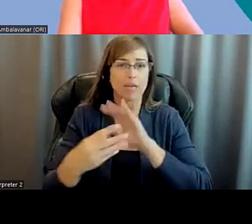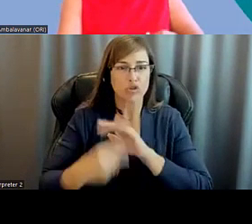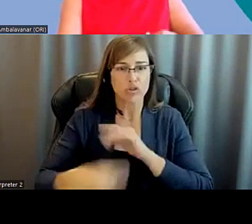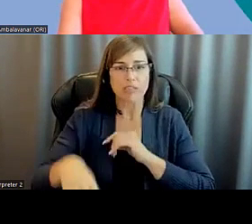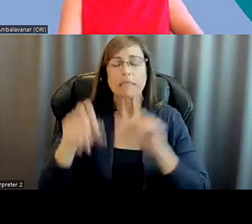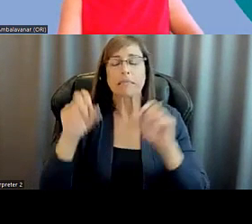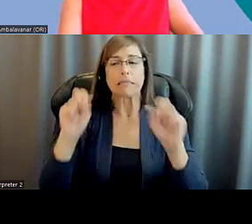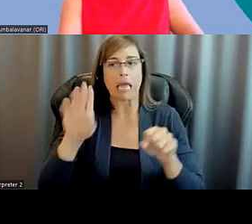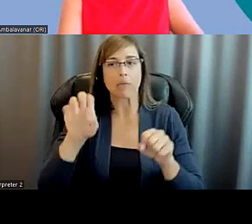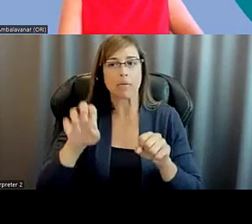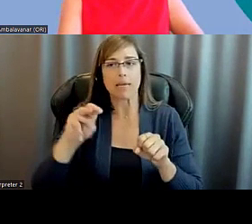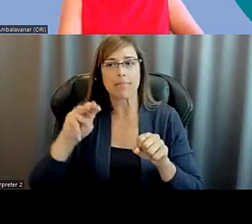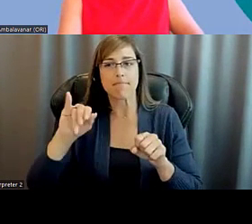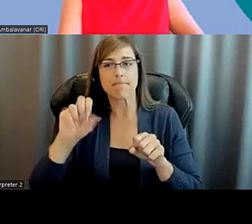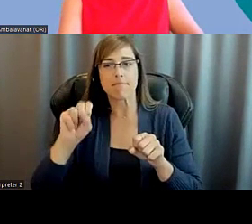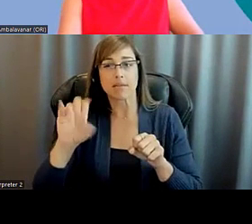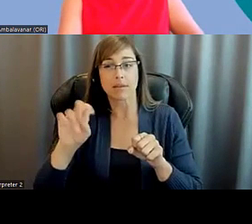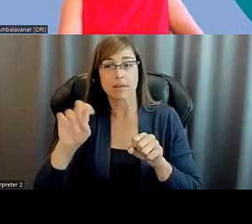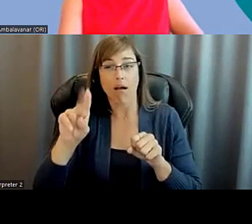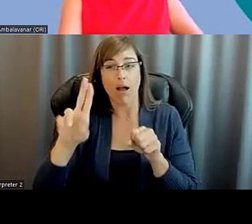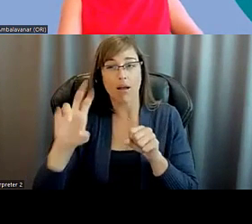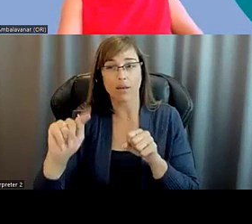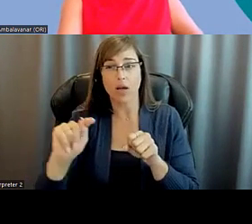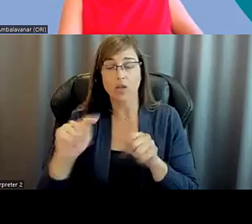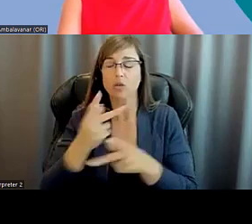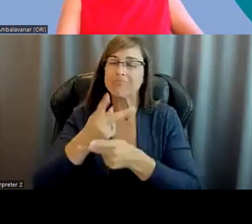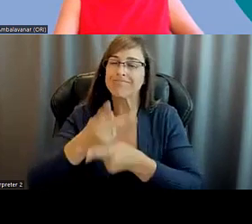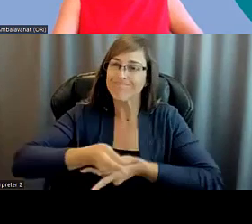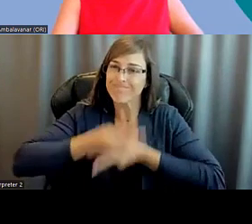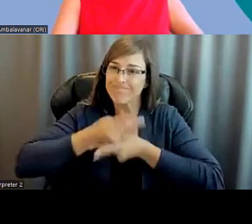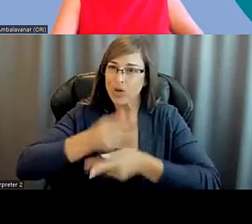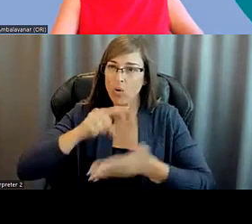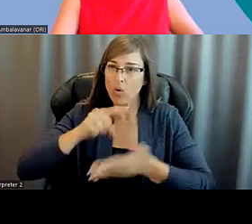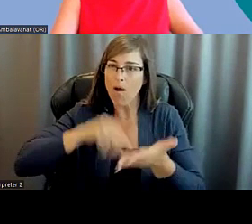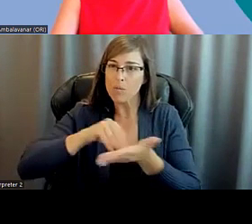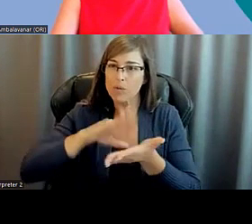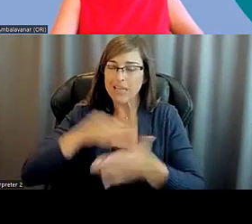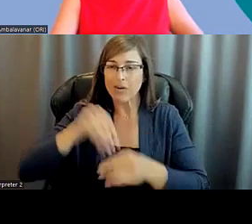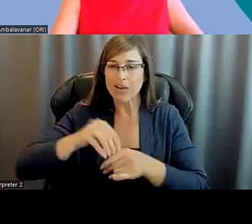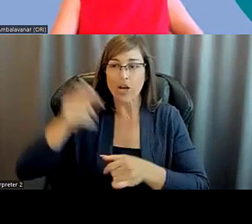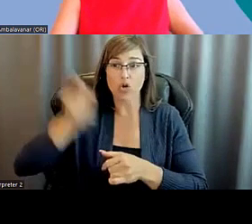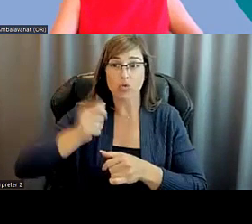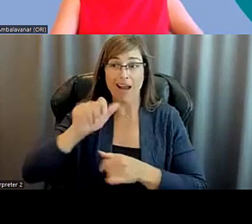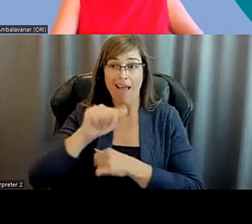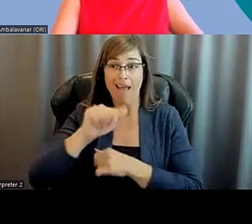so be careful in what you put in a grant application. For example, use valid data.